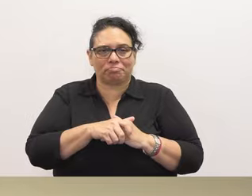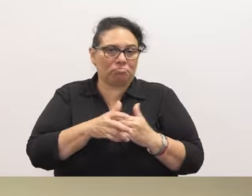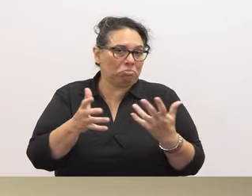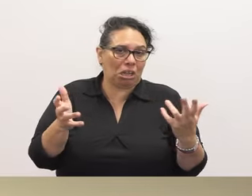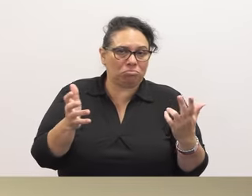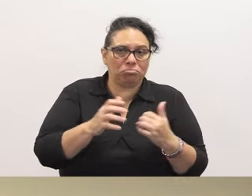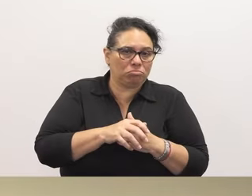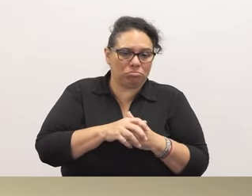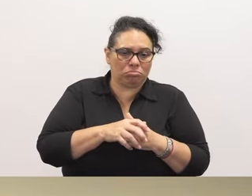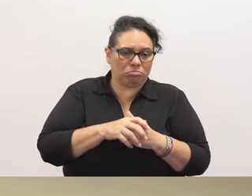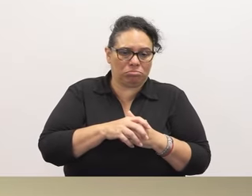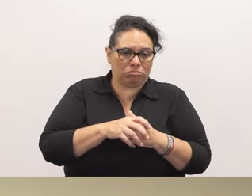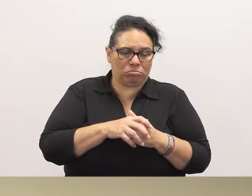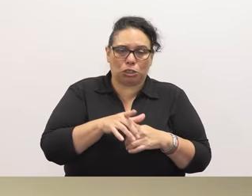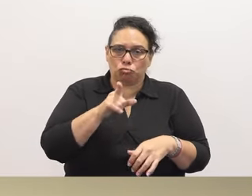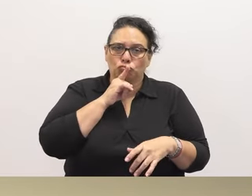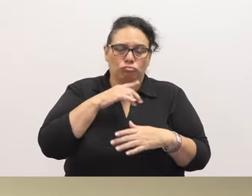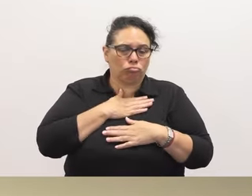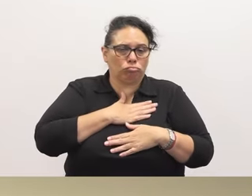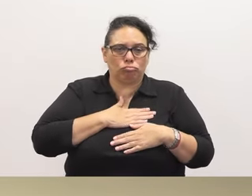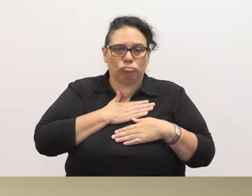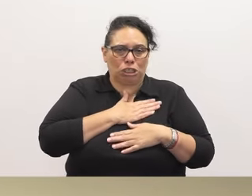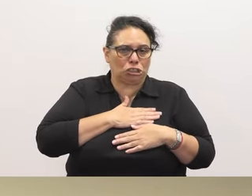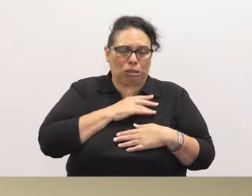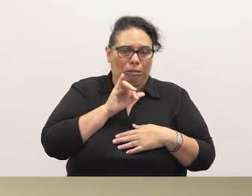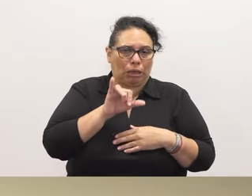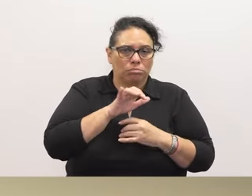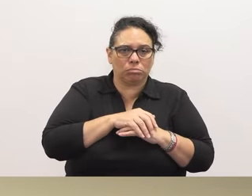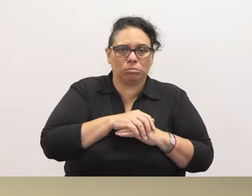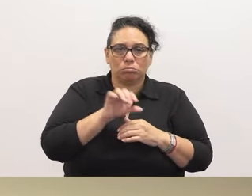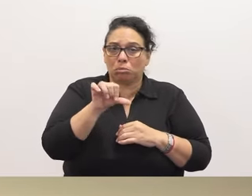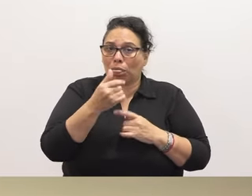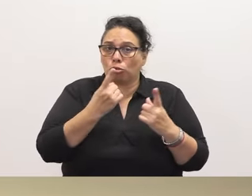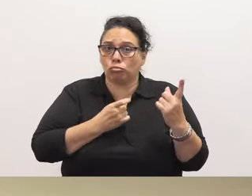So really appreciate those insights. Other questions before we dive into it?